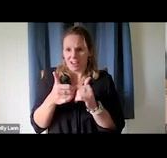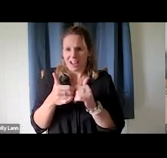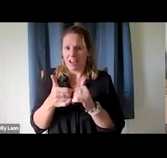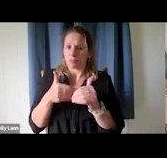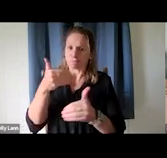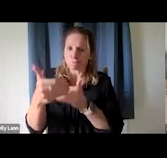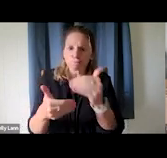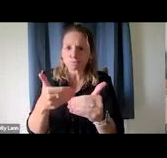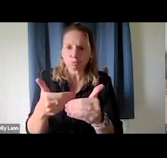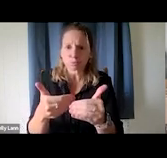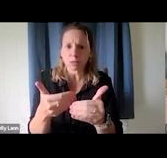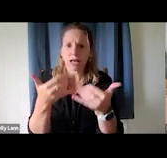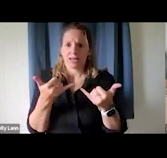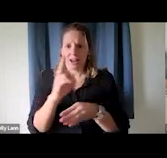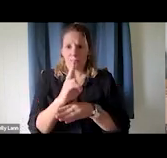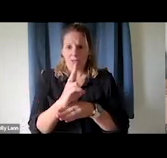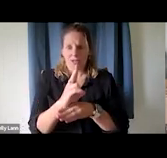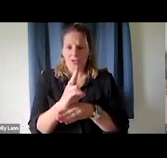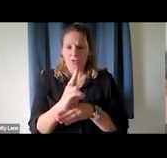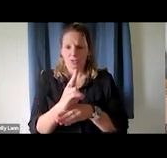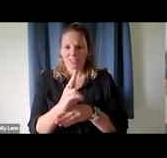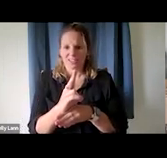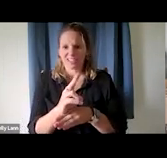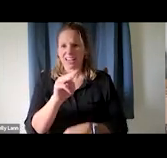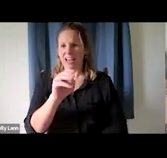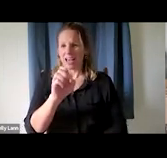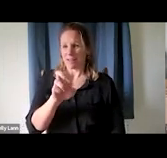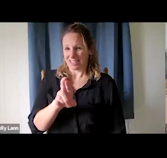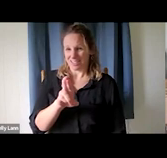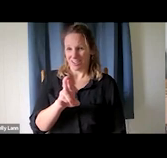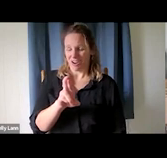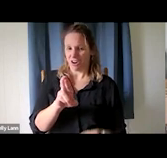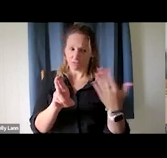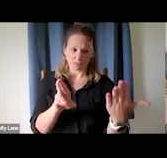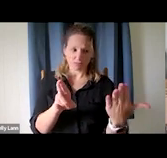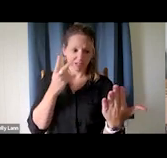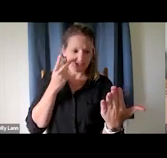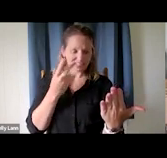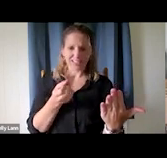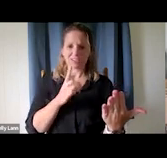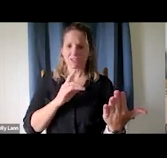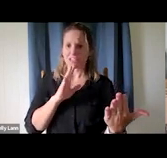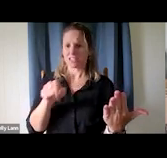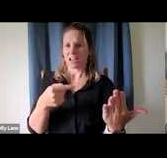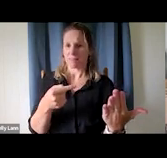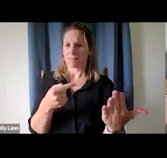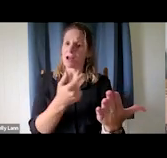and the current use. I really see a lot of MSRs that come to me, and they're really just talking about the drugs or the alcohol.